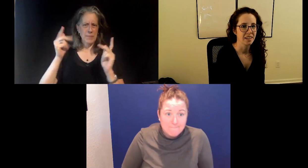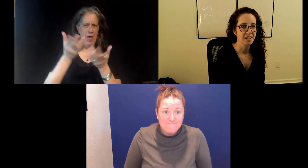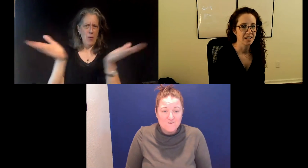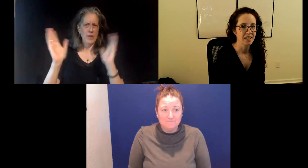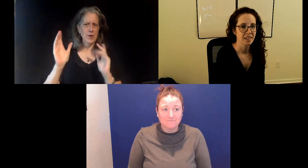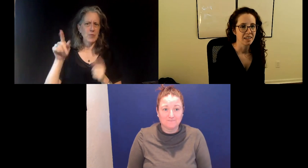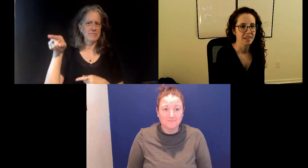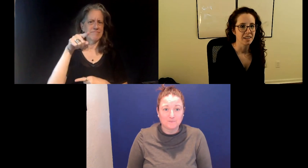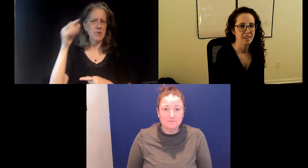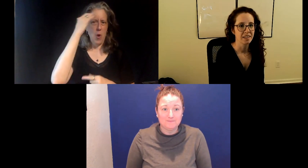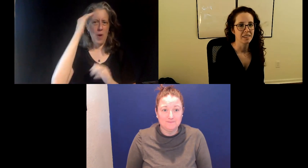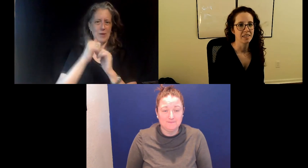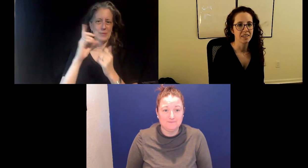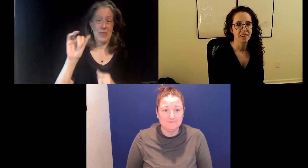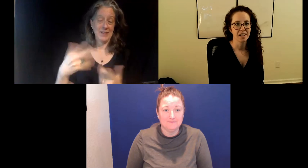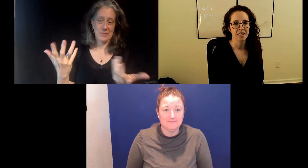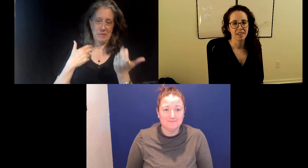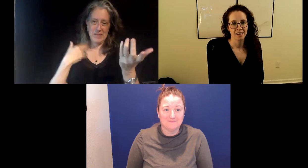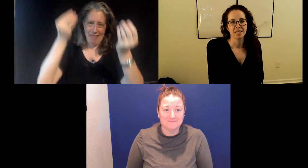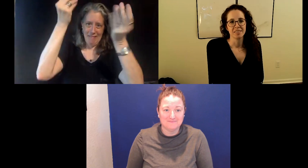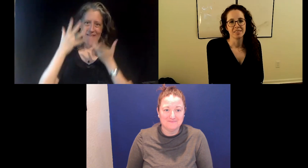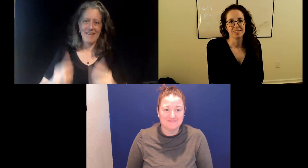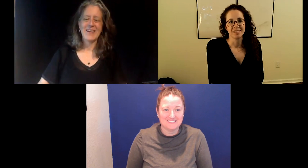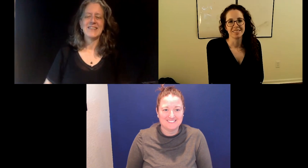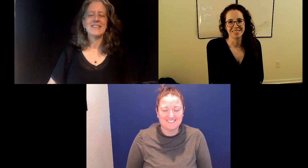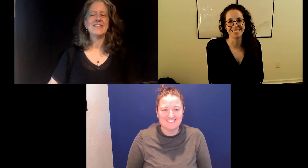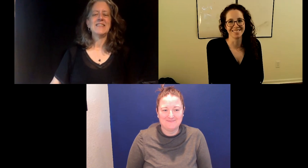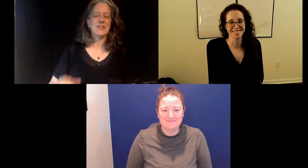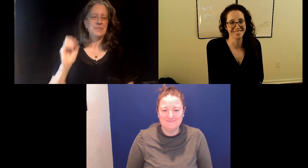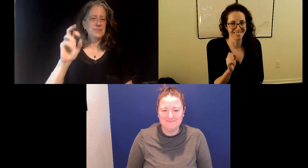yeah true like some people i don't know there's other people out there that have some great tech